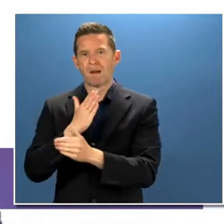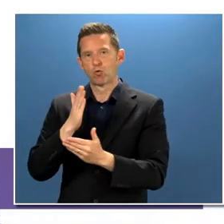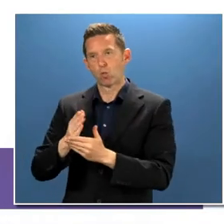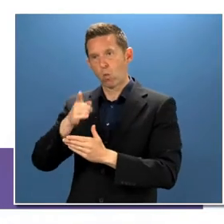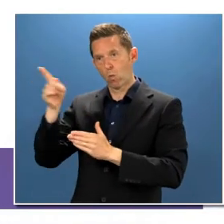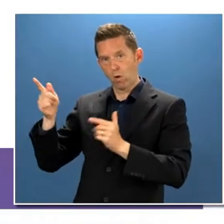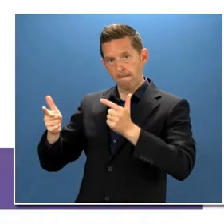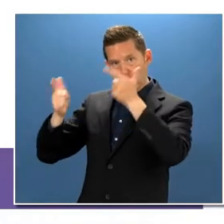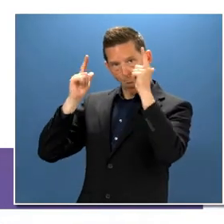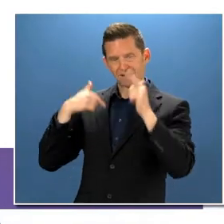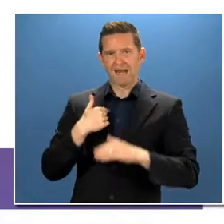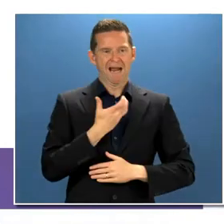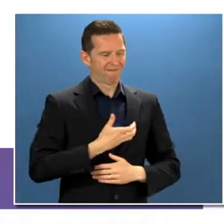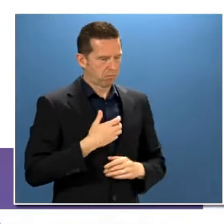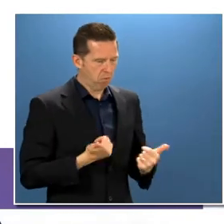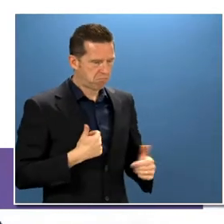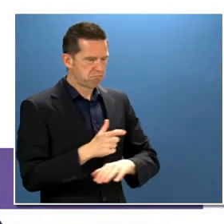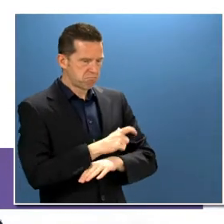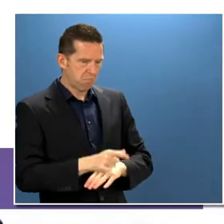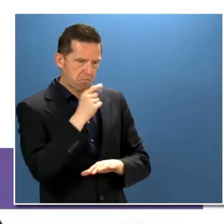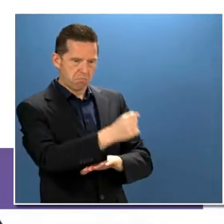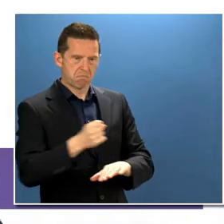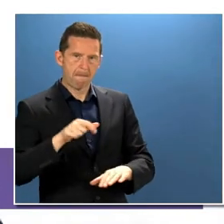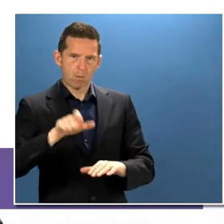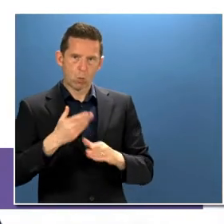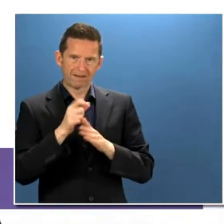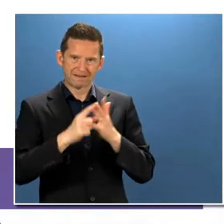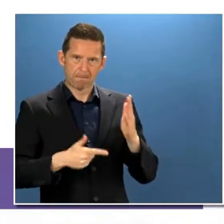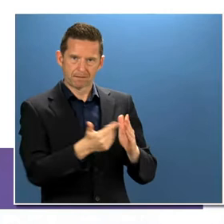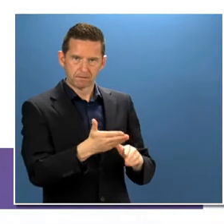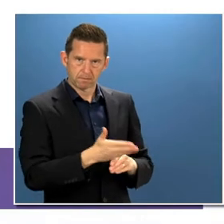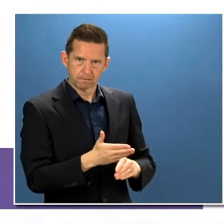people with disability, and that there is sufficient information that people